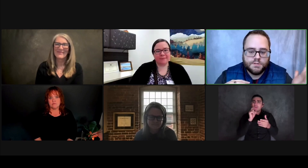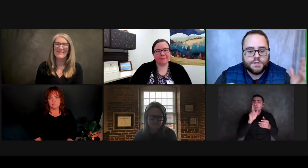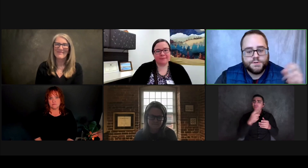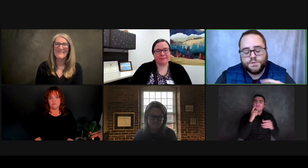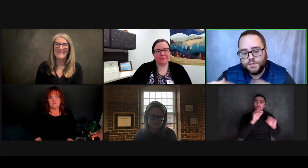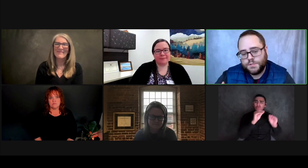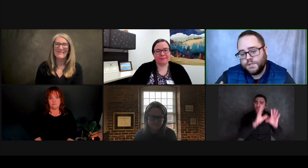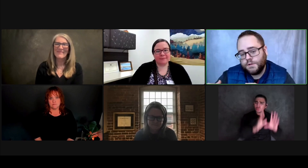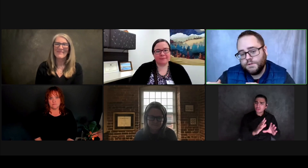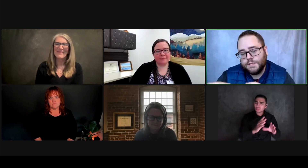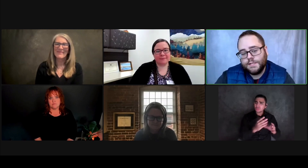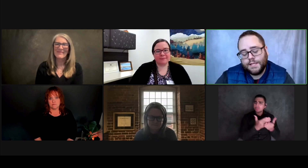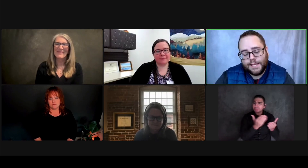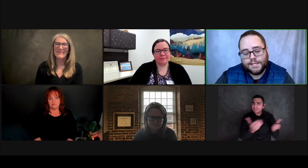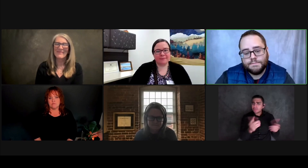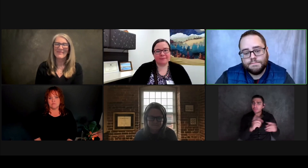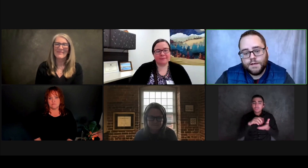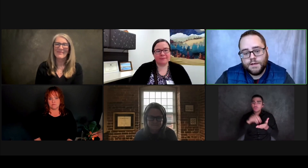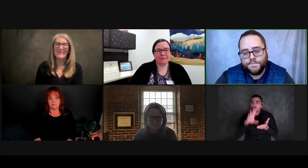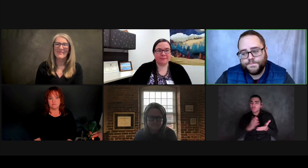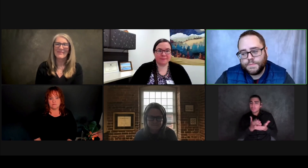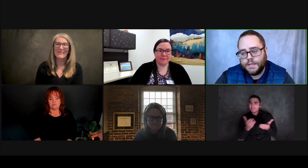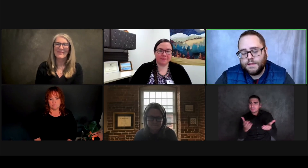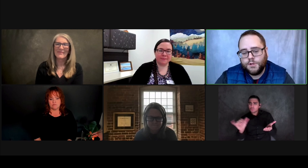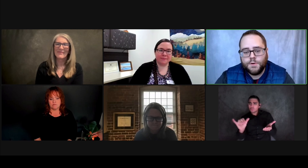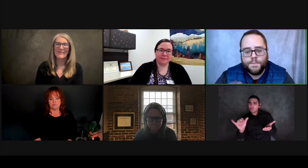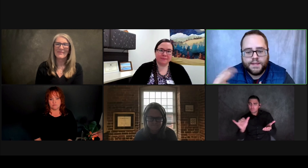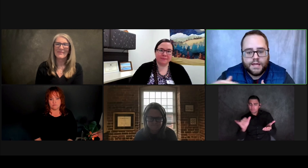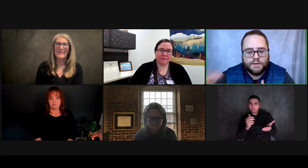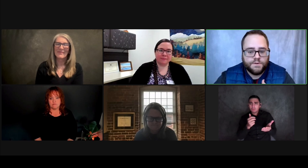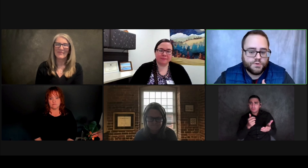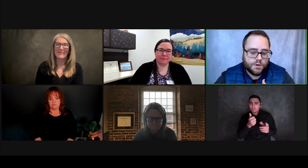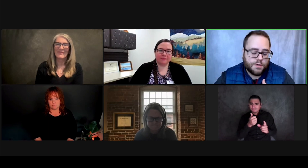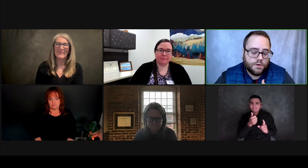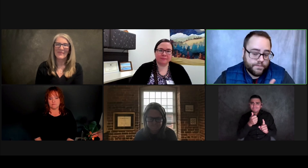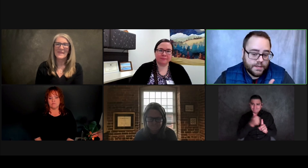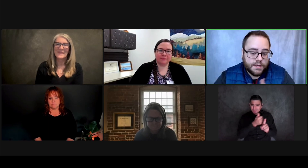but also students materials. And then they can embed that in future work hopefully.